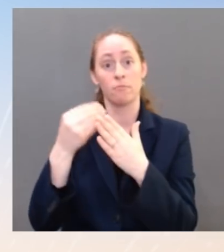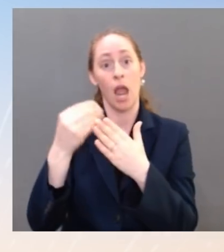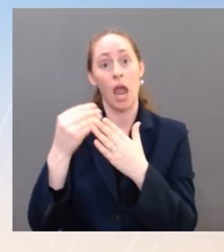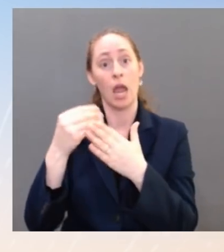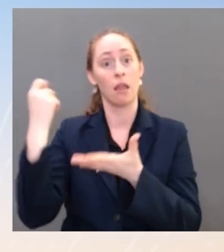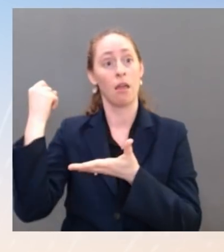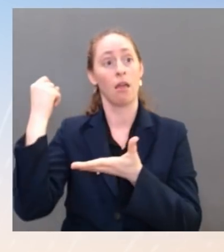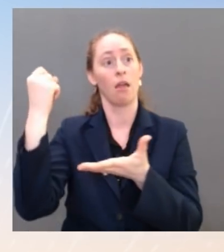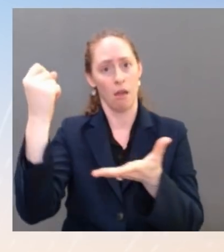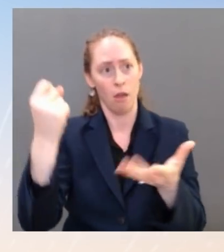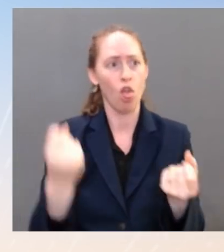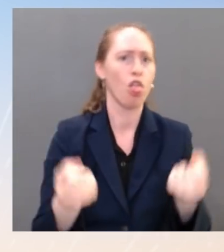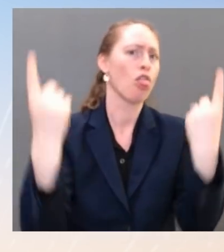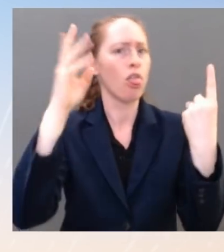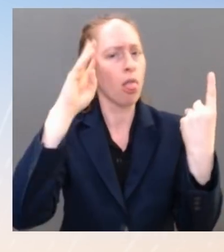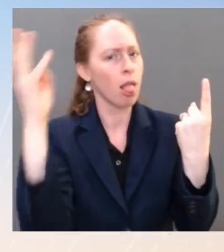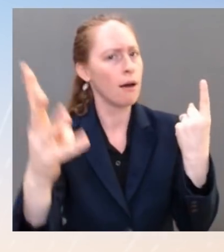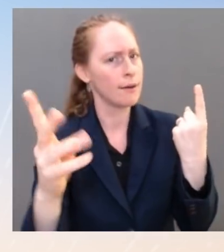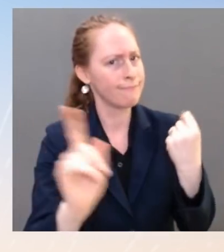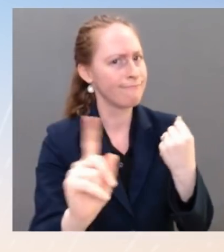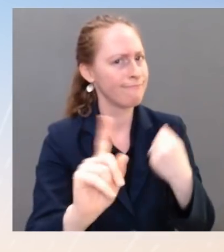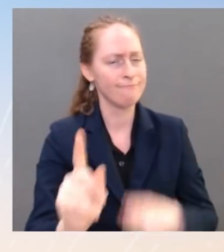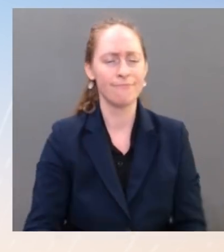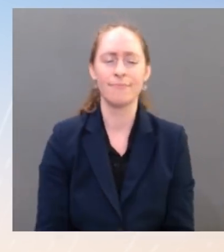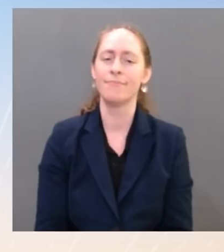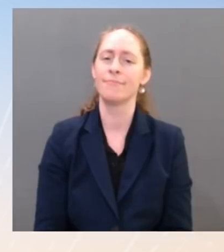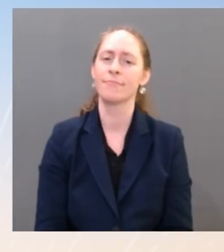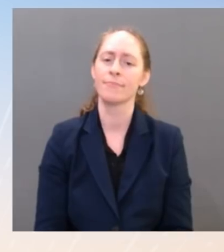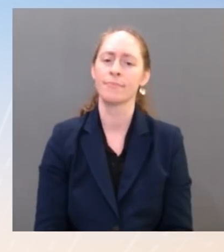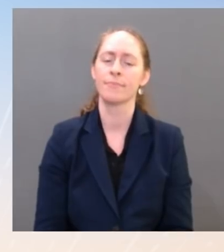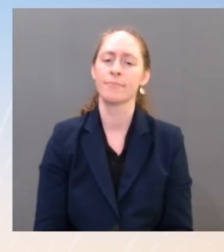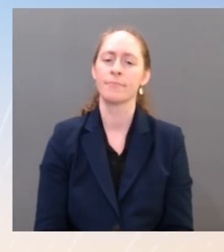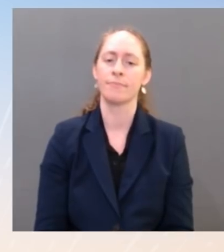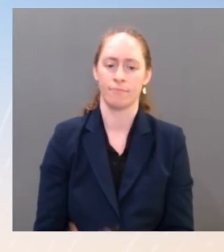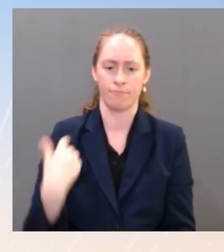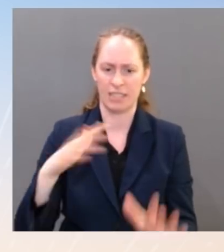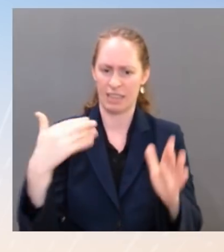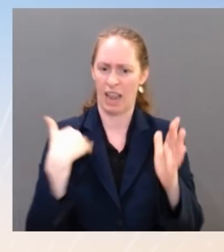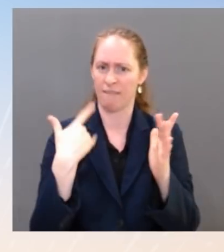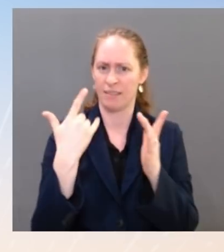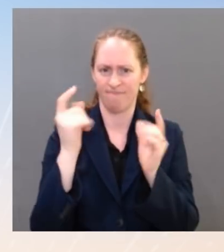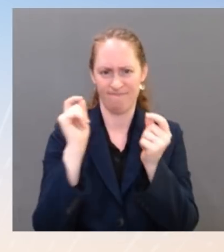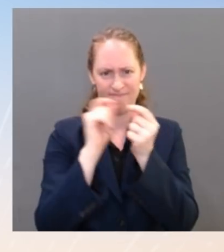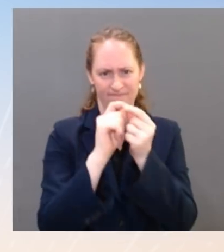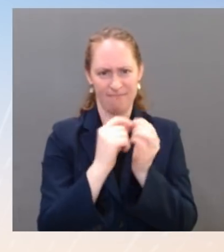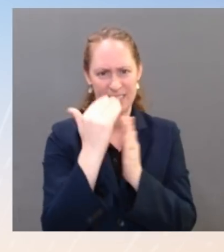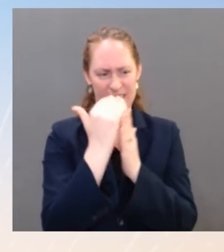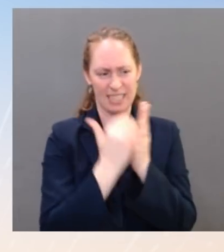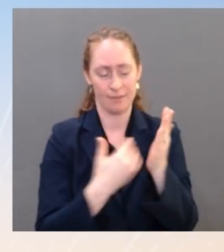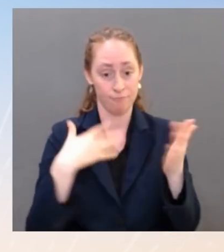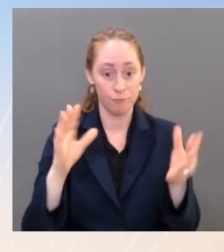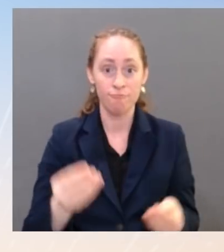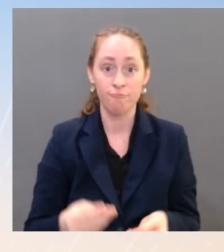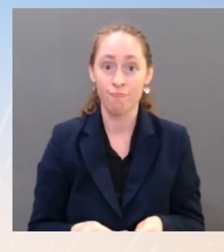So we have put that guidance out and laid out the president's expectations. The second is made in America.